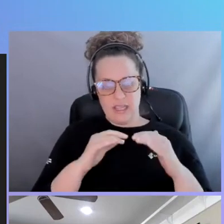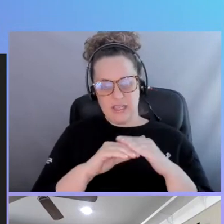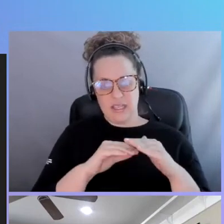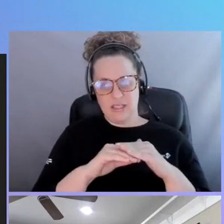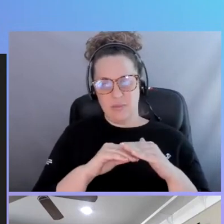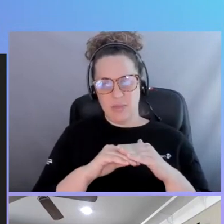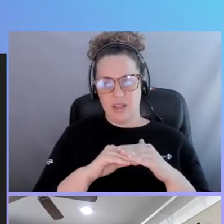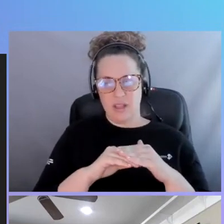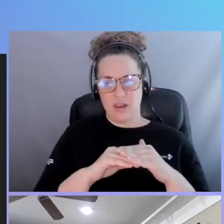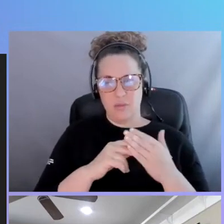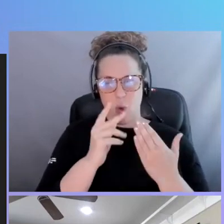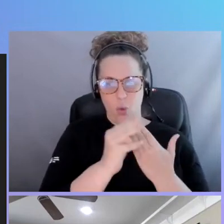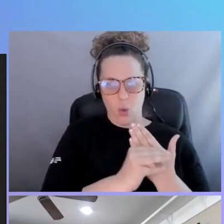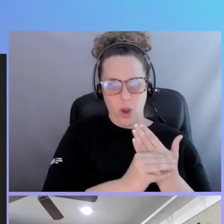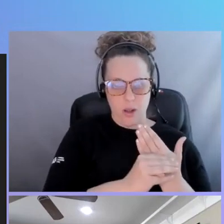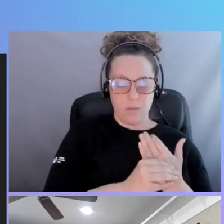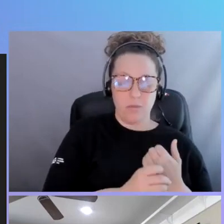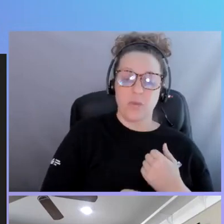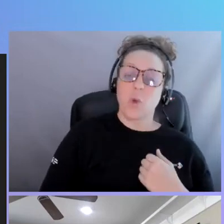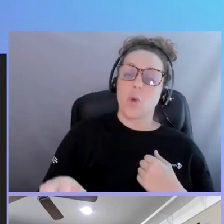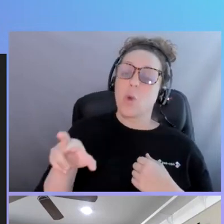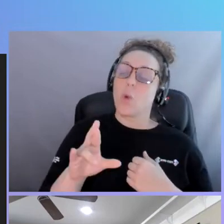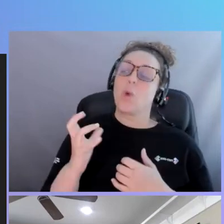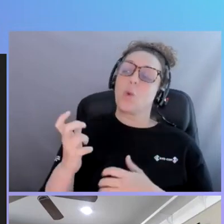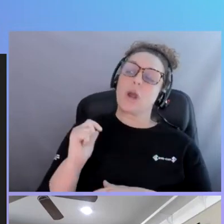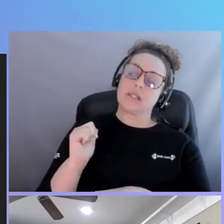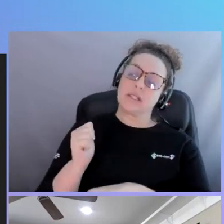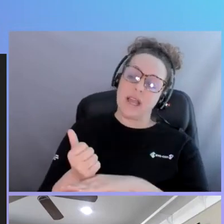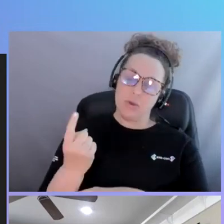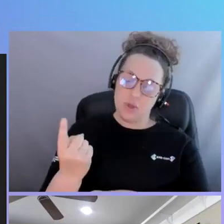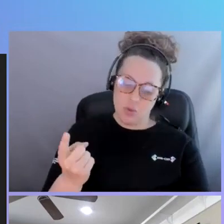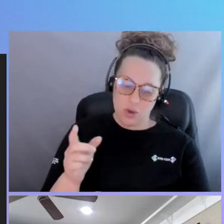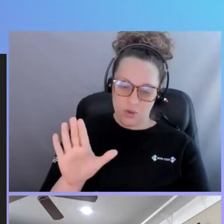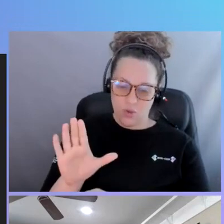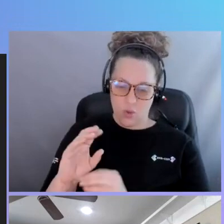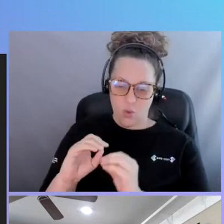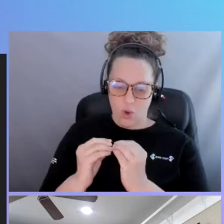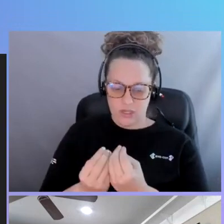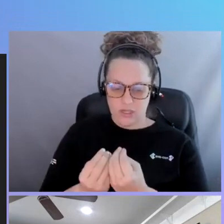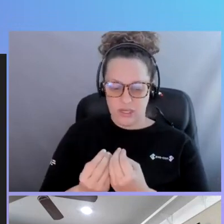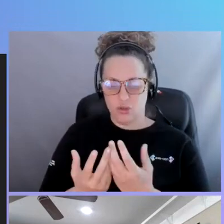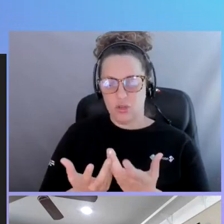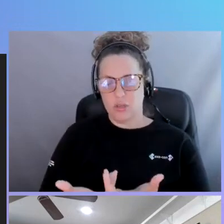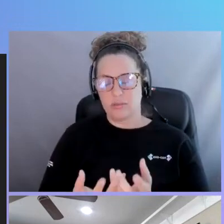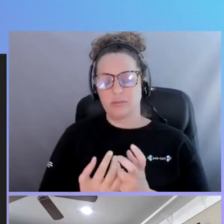or you want to establish one at your organization. And it's not